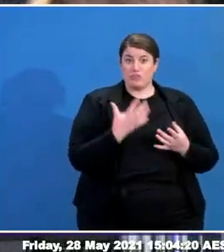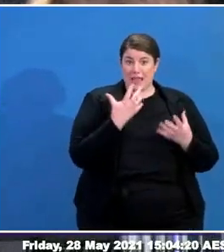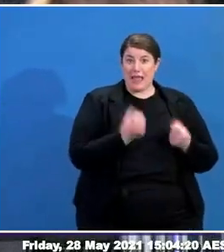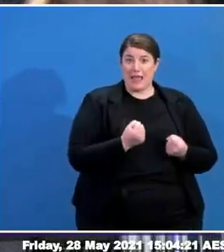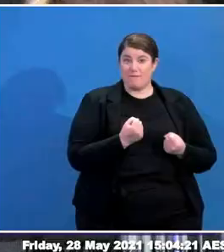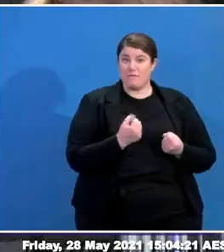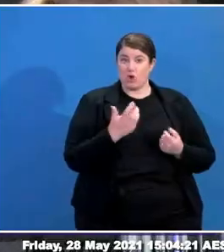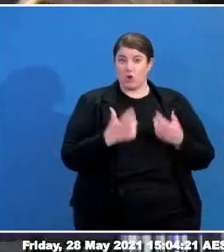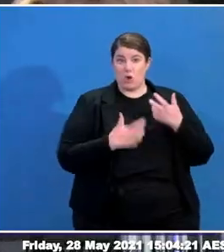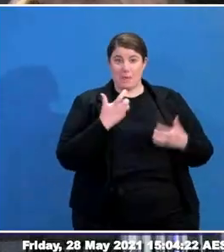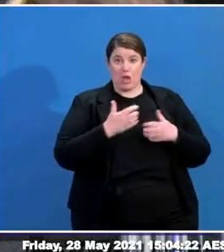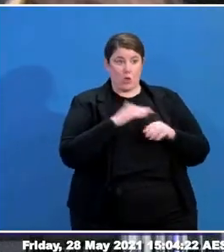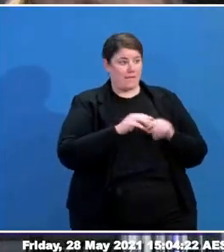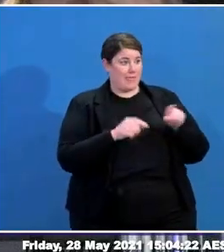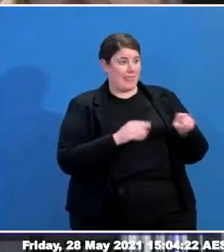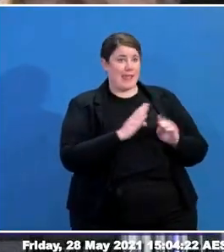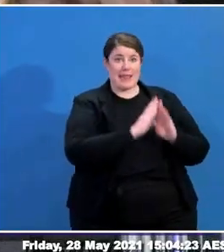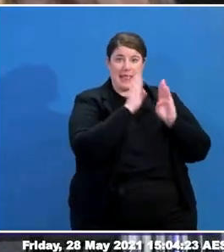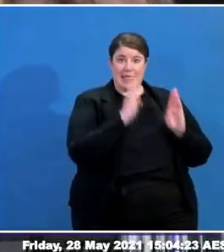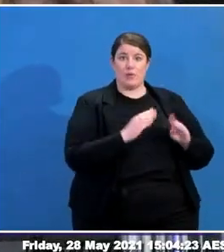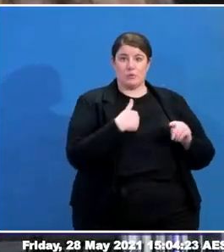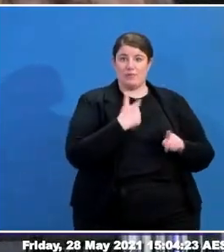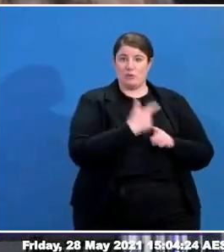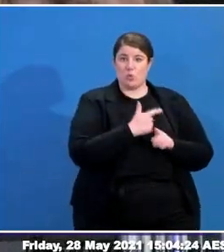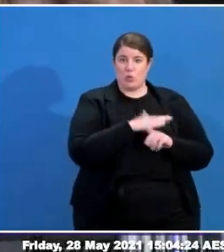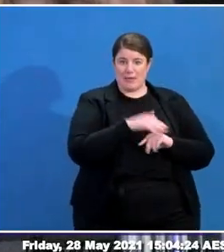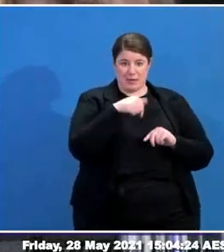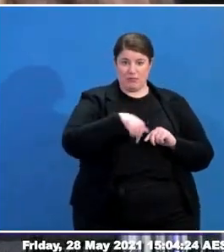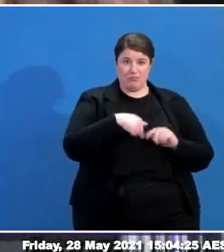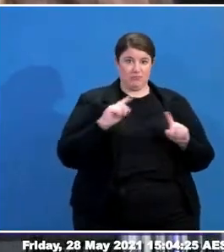the Western Sydney house that we've been discussing in this case study.